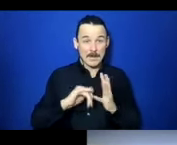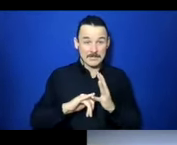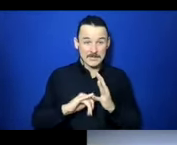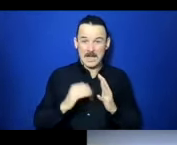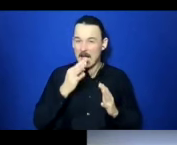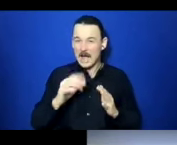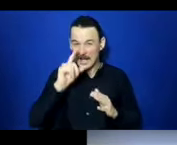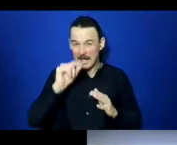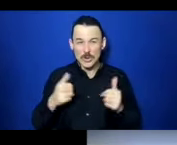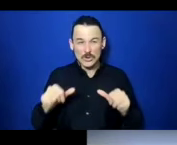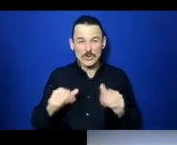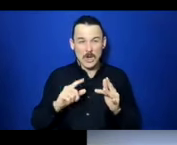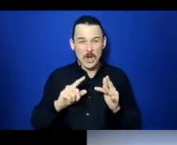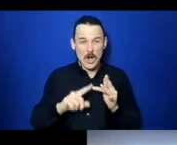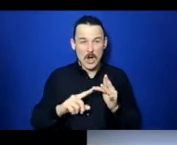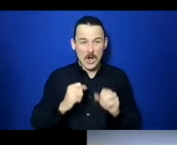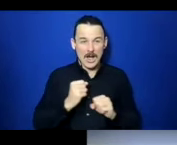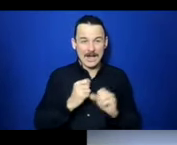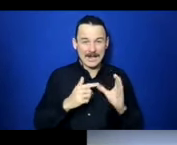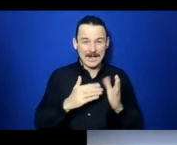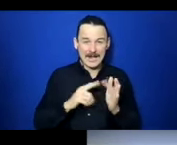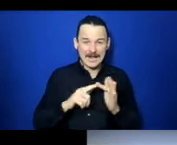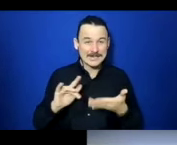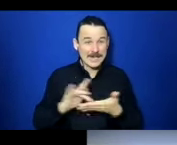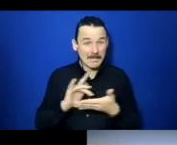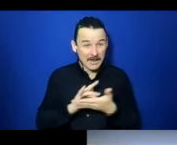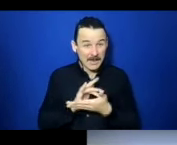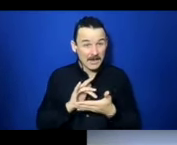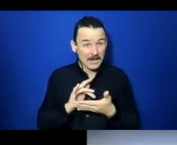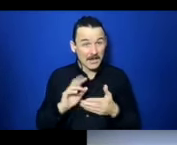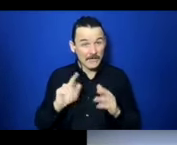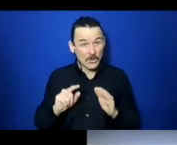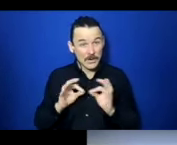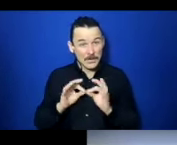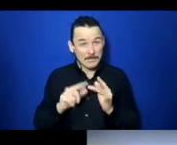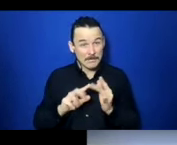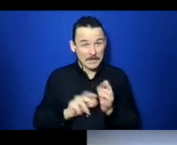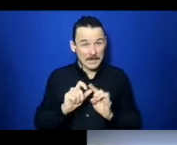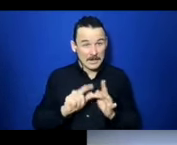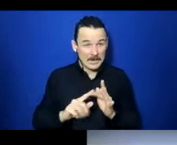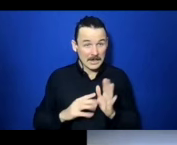[Anna] No, not not that I know off at the moment but I’m happy if that person would